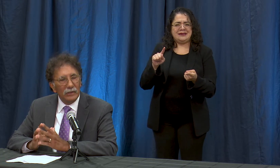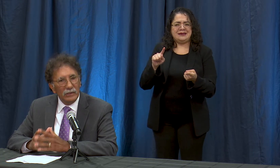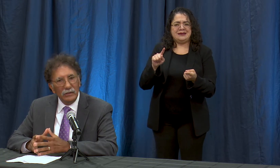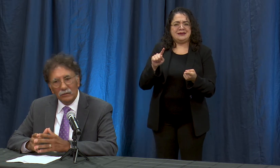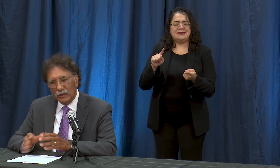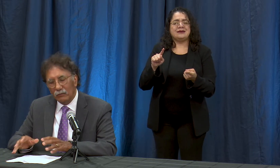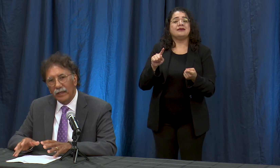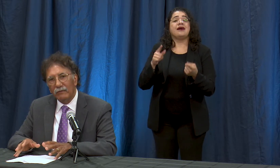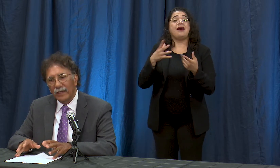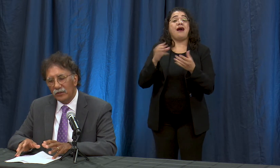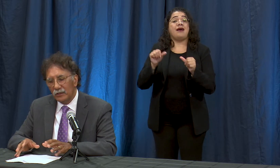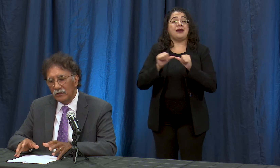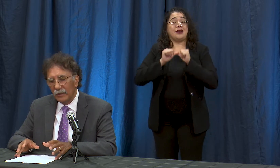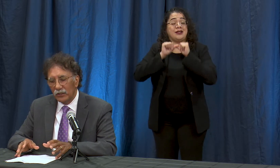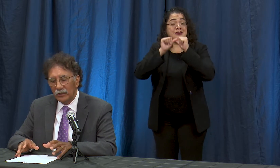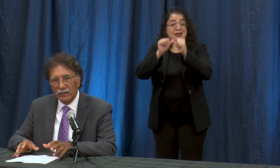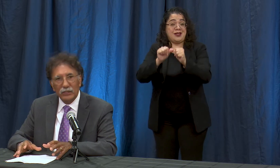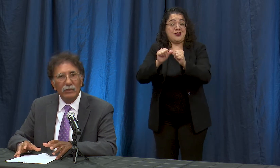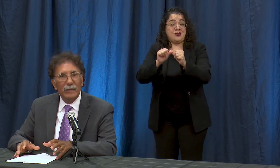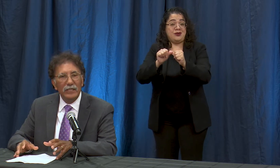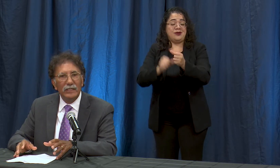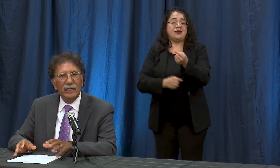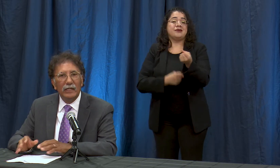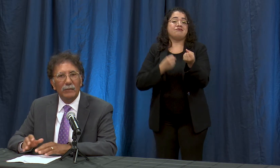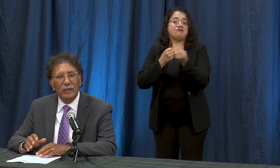continue with our plan of action to make sure that this remains the economic